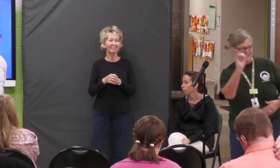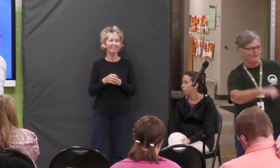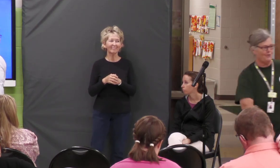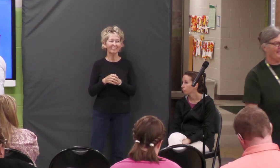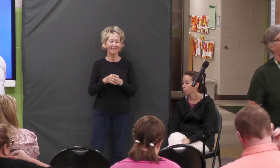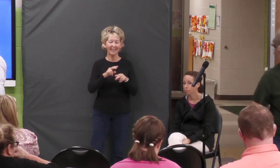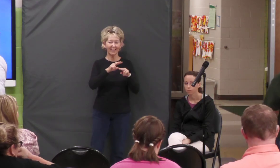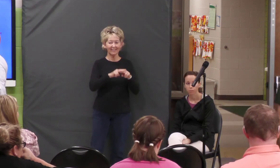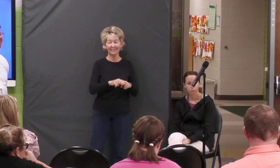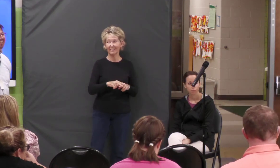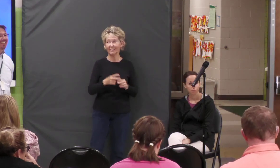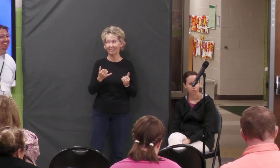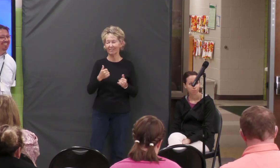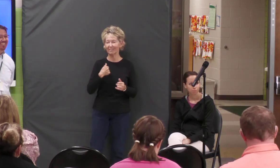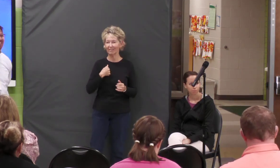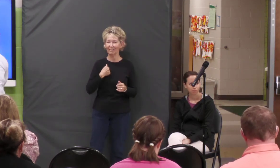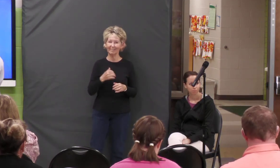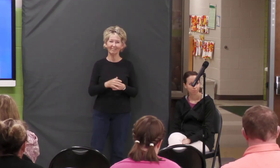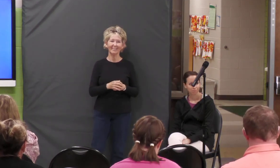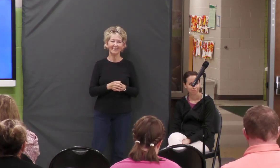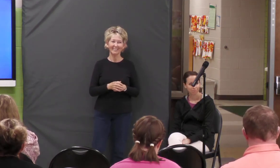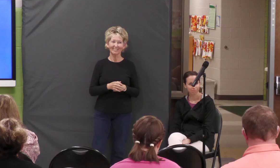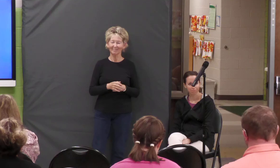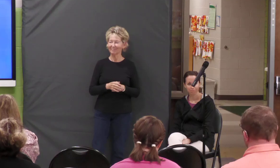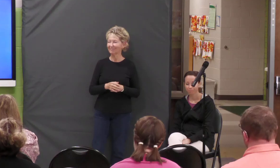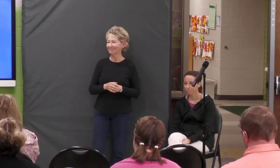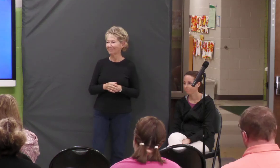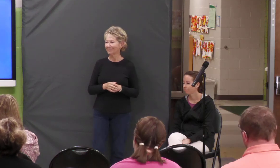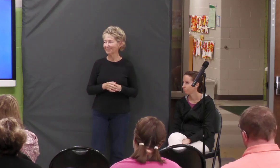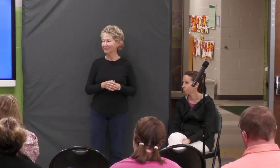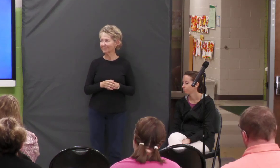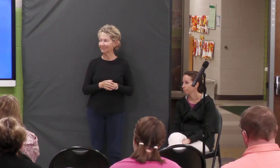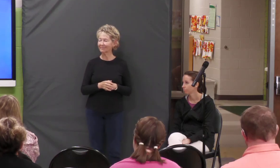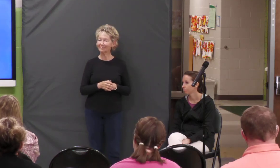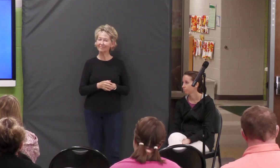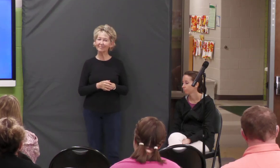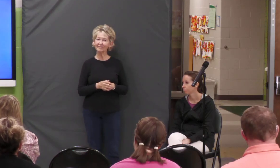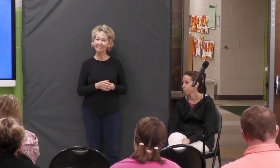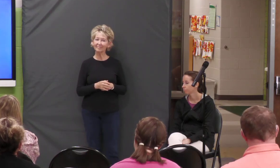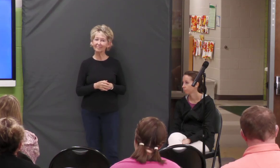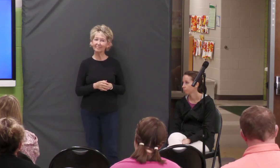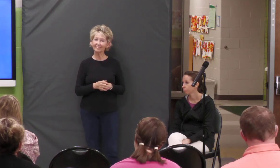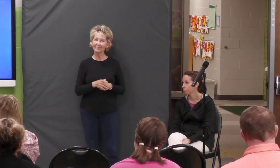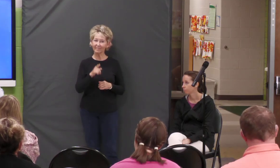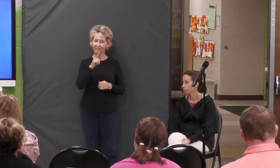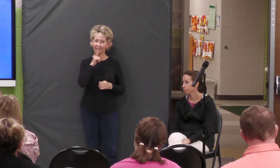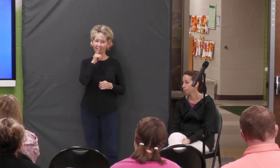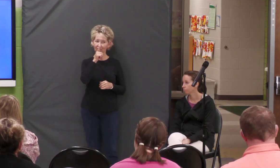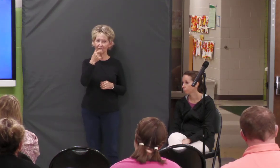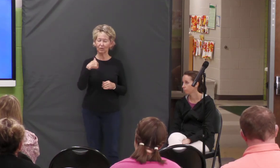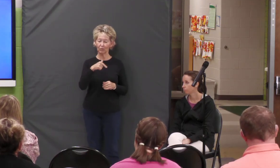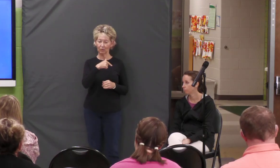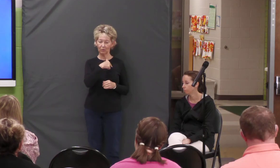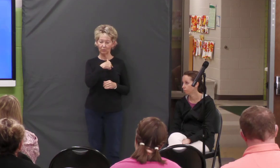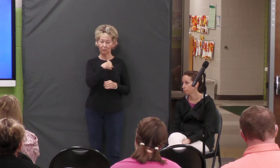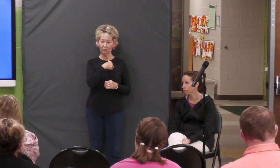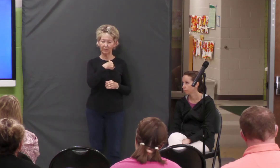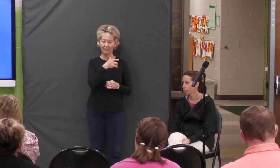down sorry sorry that's true as as we have got like say we're typically dealing with public school